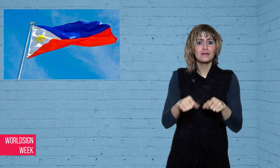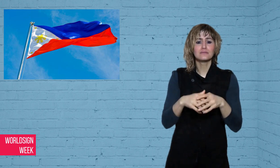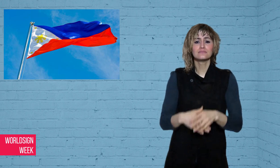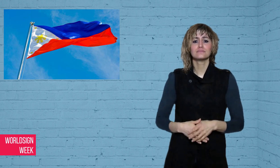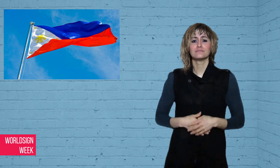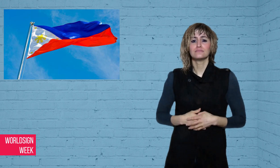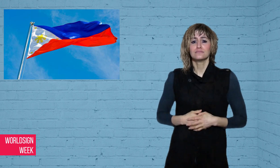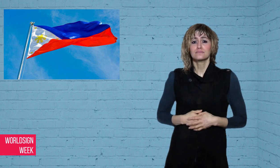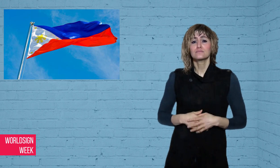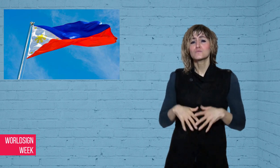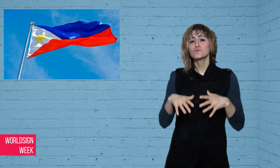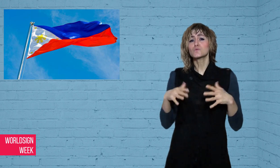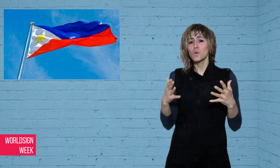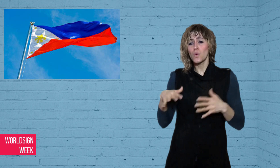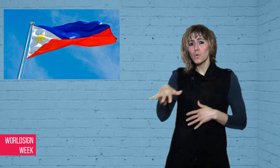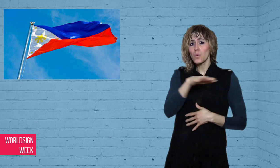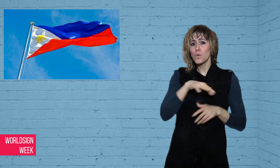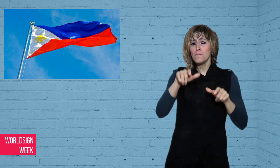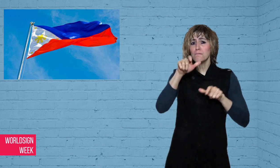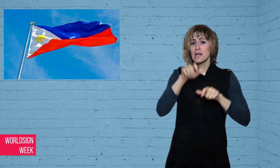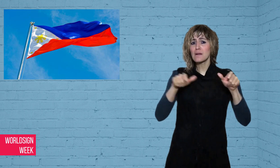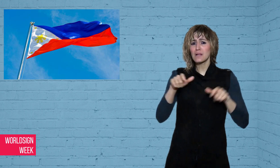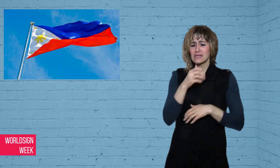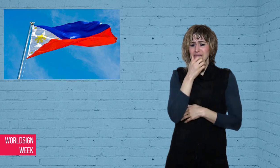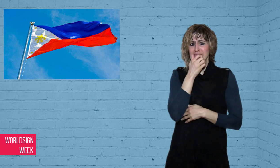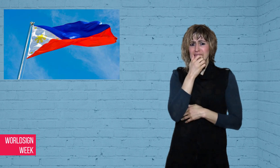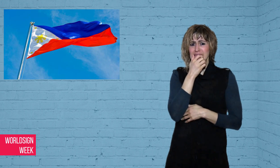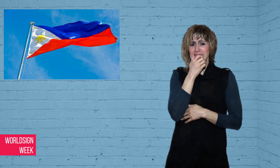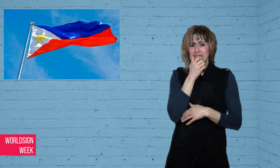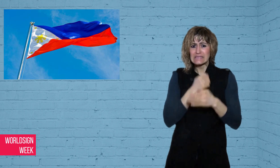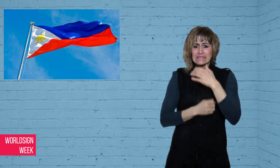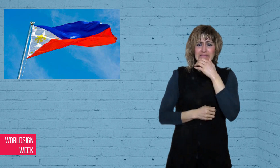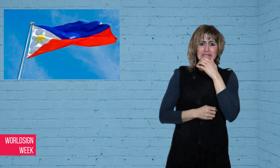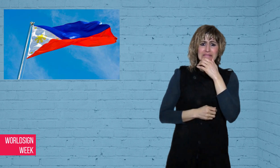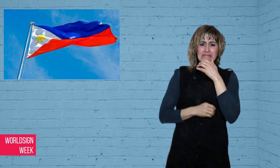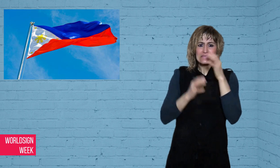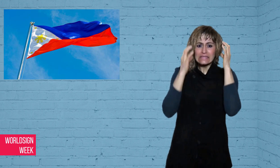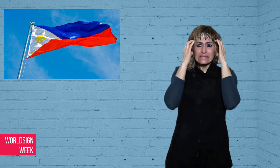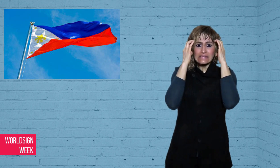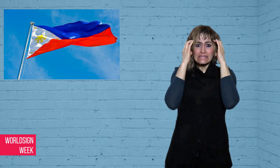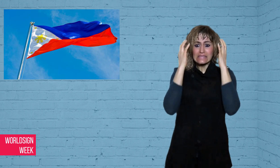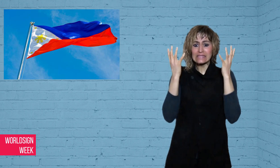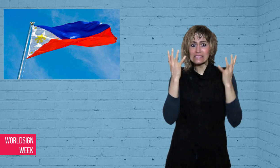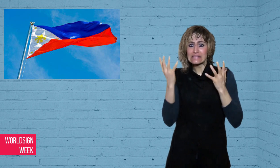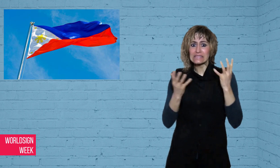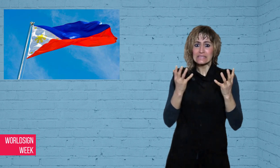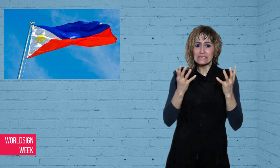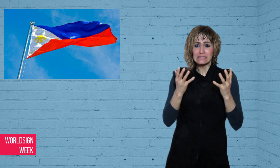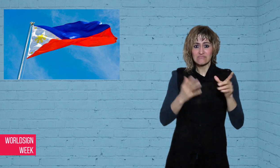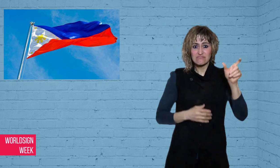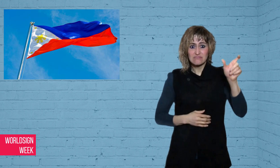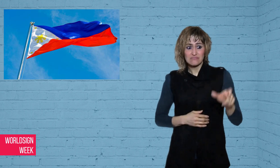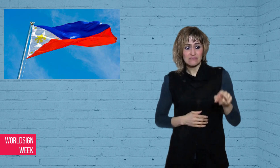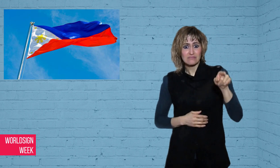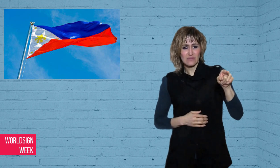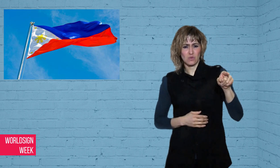There are worries that Duterte’s erratic